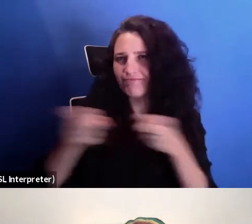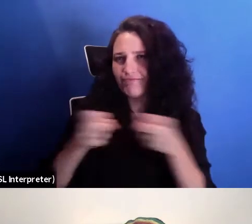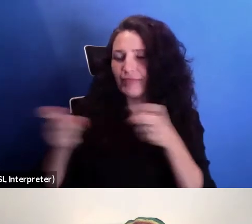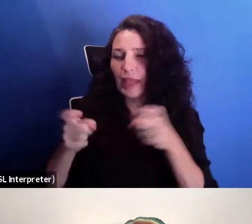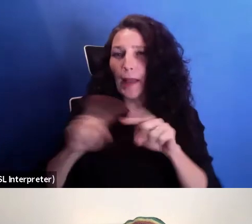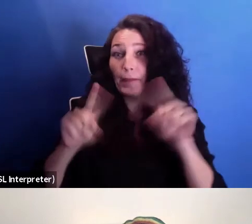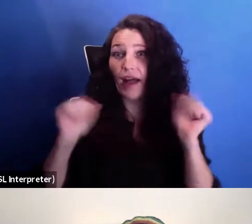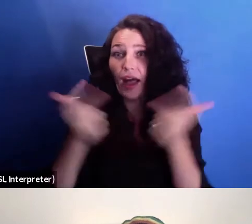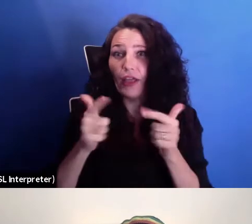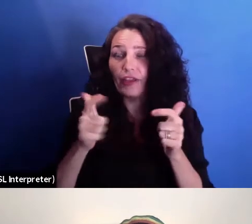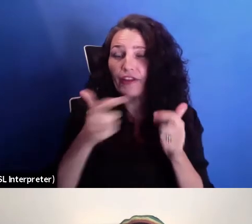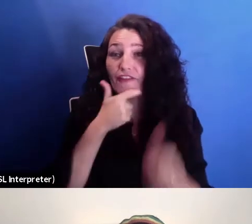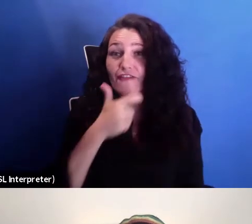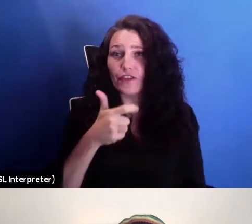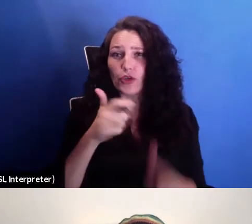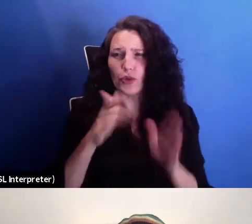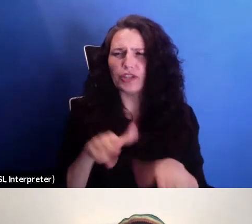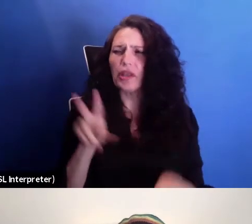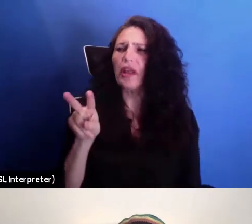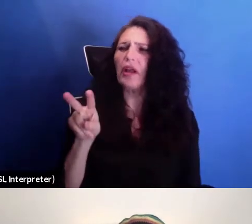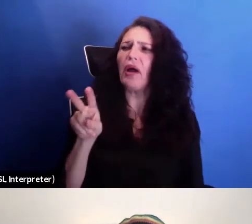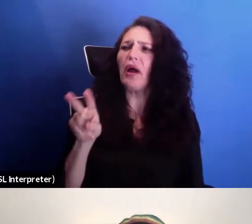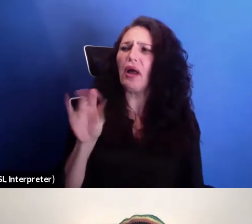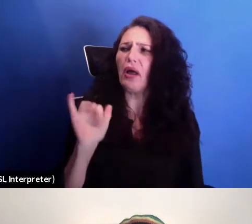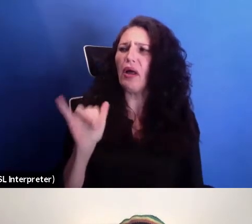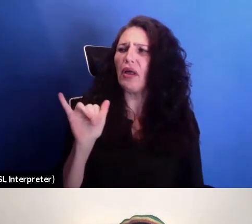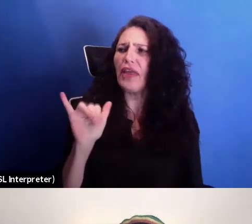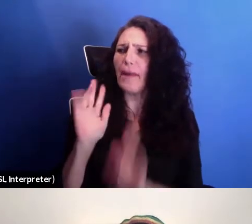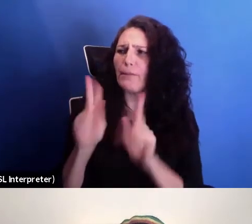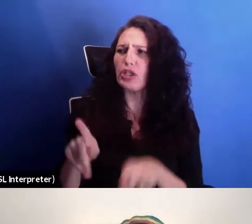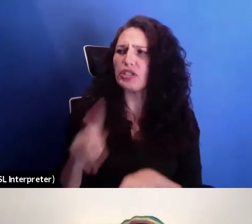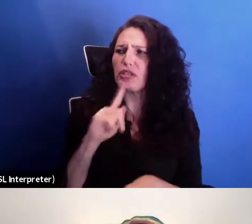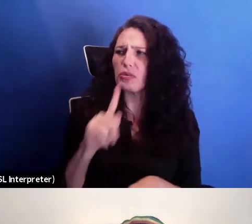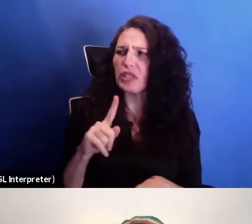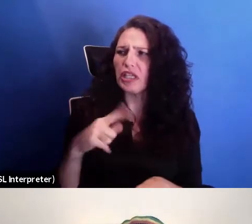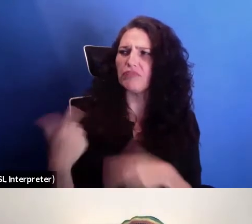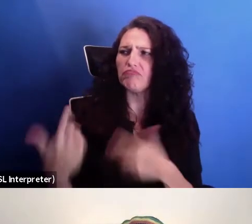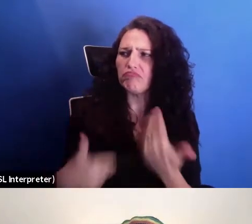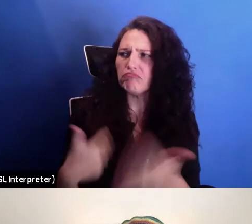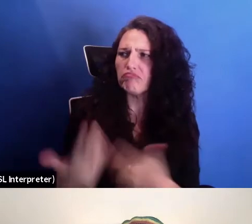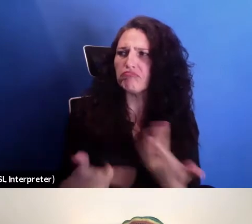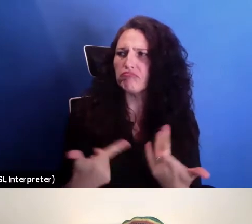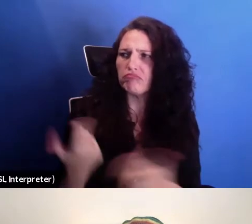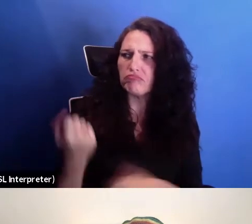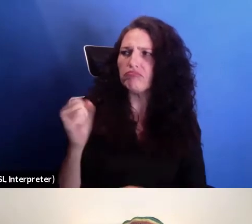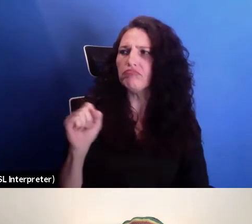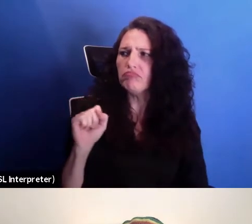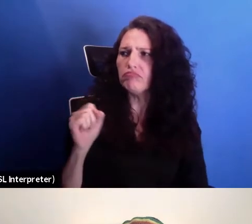And then it wasn't until much, much later, and after lots of struggle to try to find all the scraps of footage and piece them together,